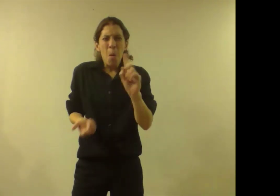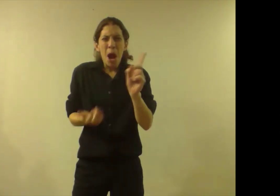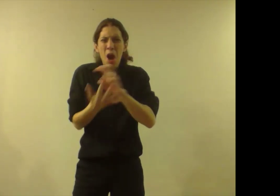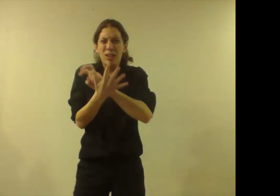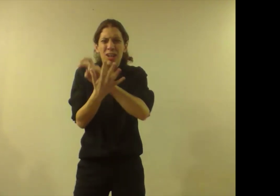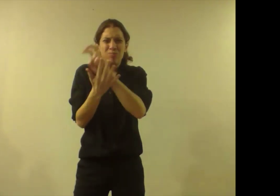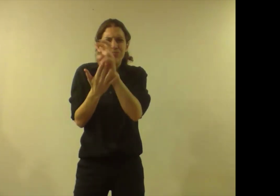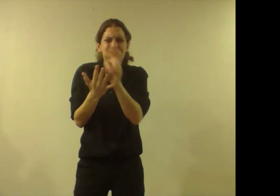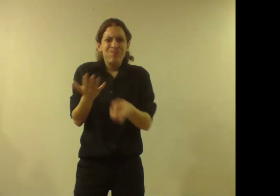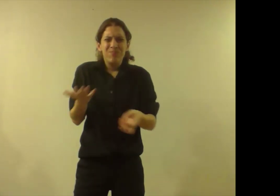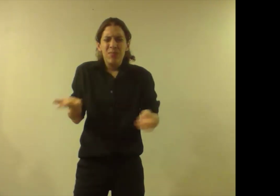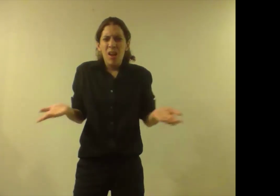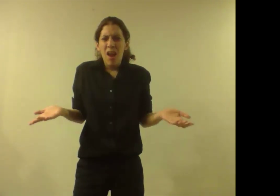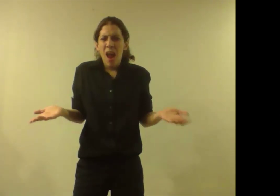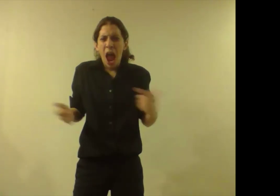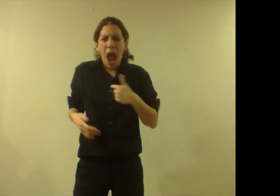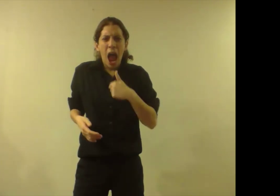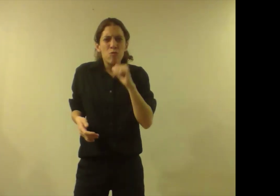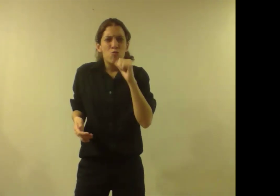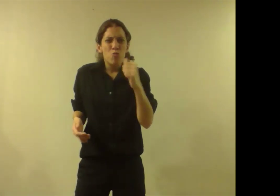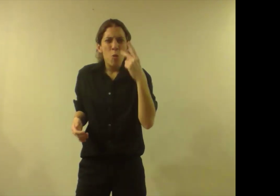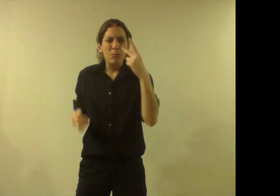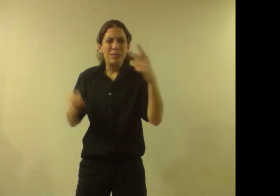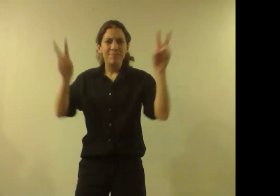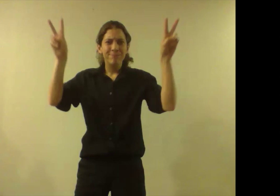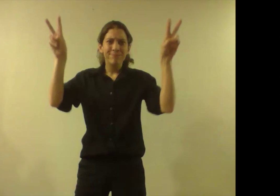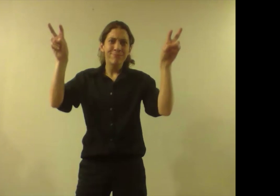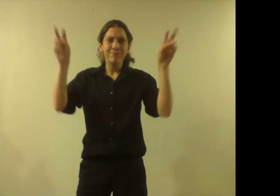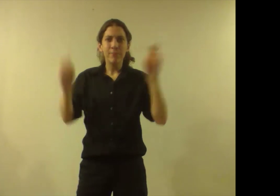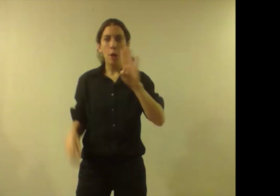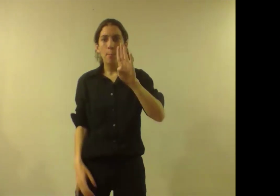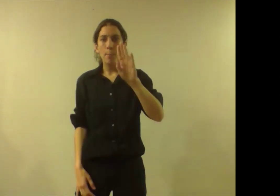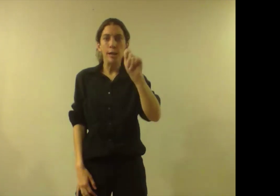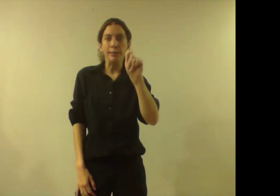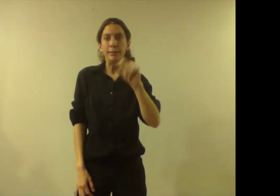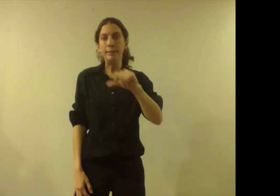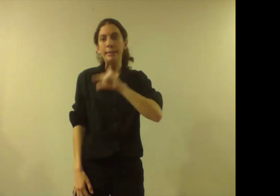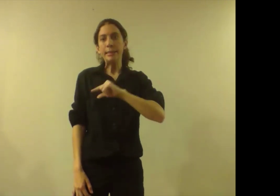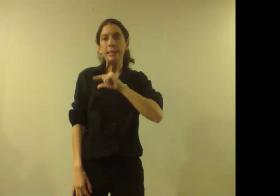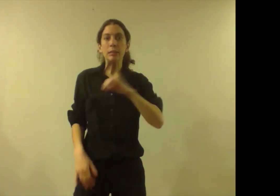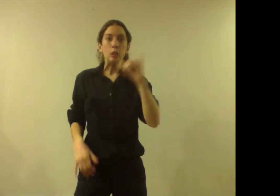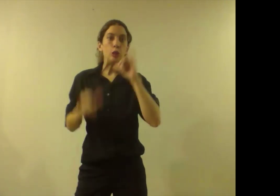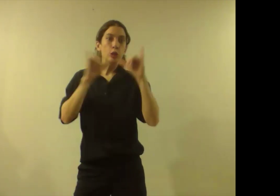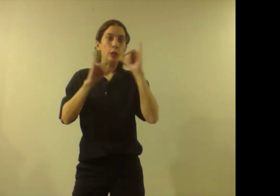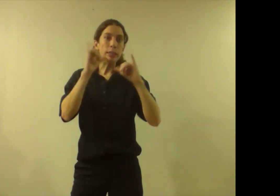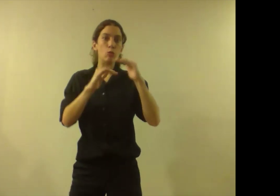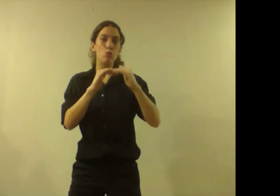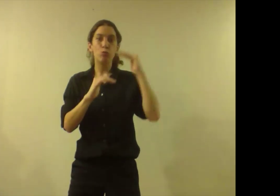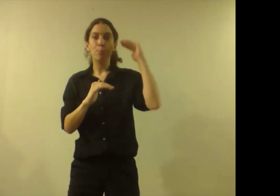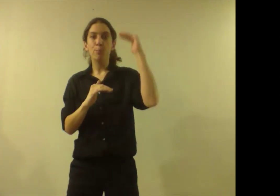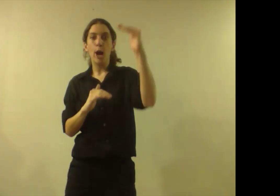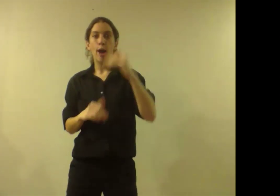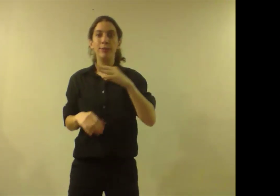Where does promiscuity even come into play? I don't see headlines that read, Brock Turner, Guilty of drinking too much